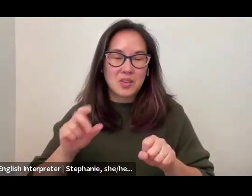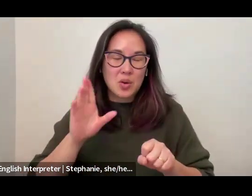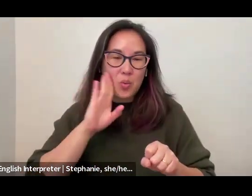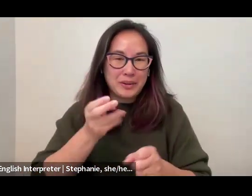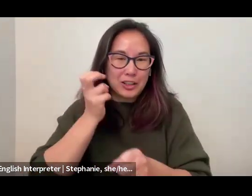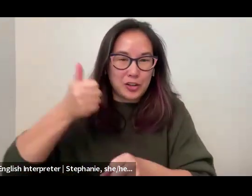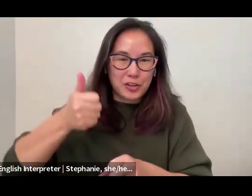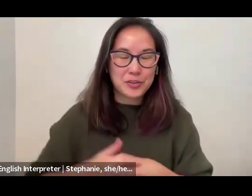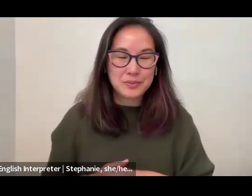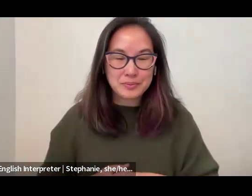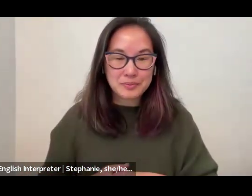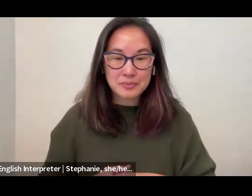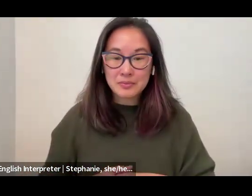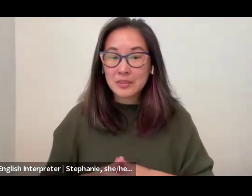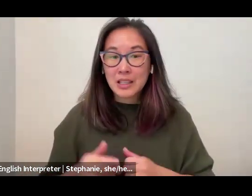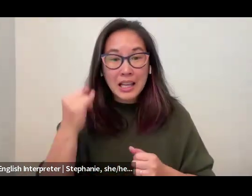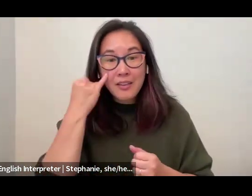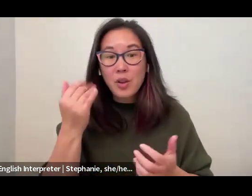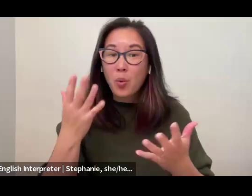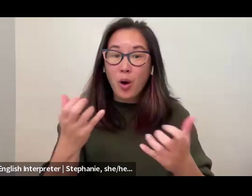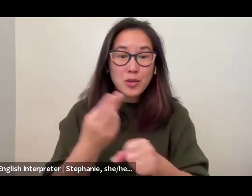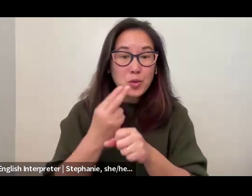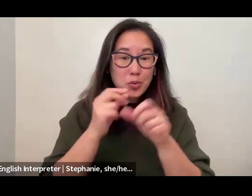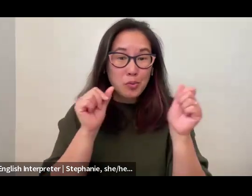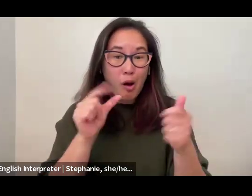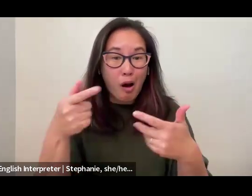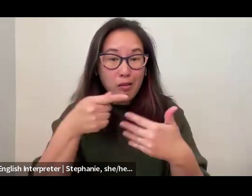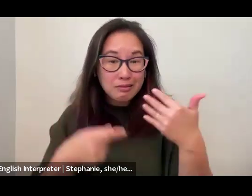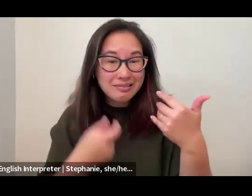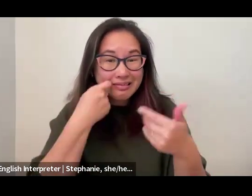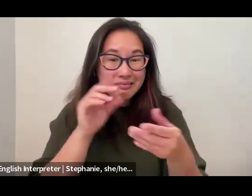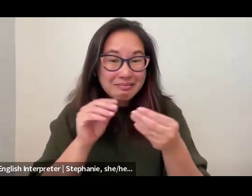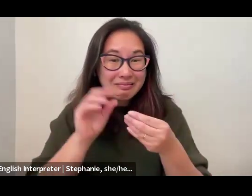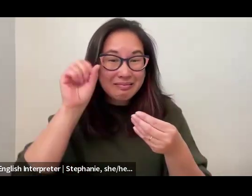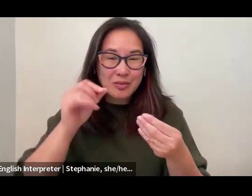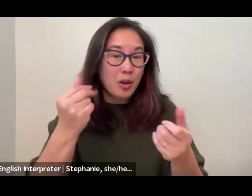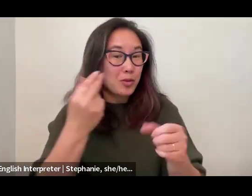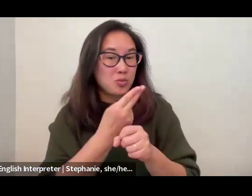If you're not comfortable with how to use something, it is okay to decide in the middle